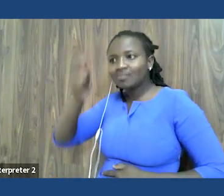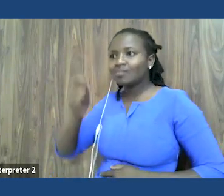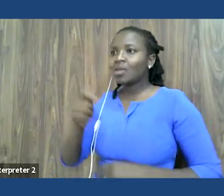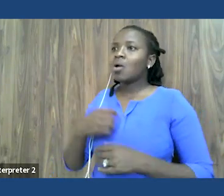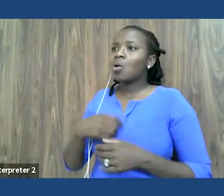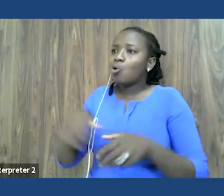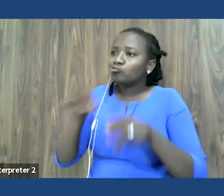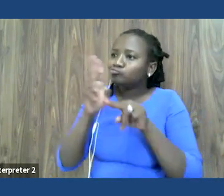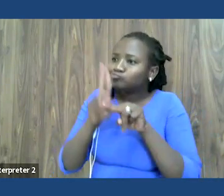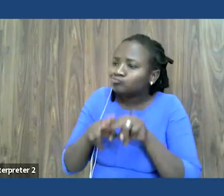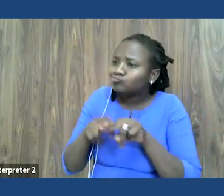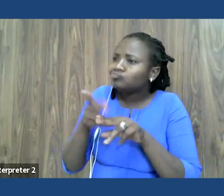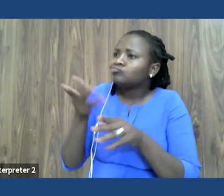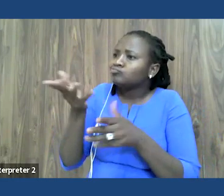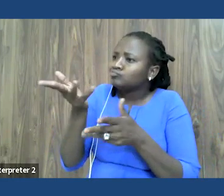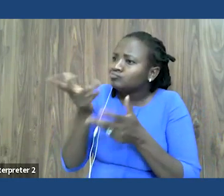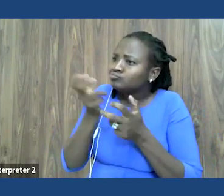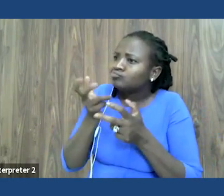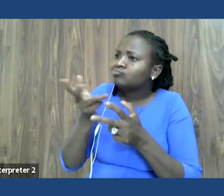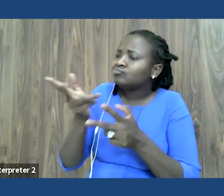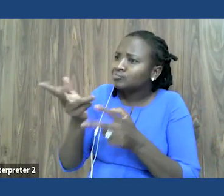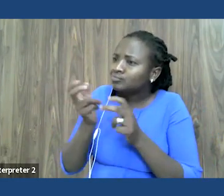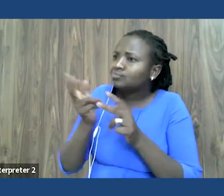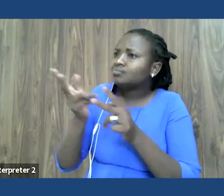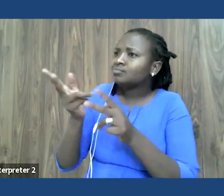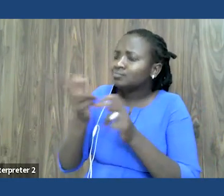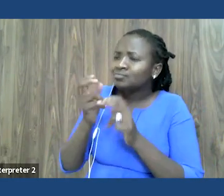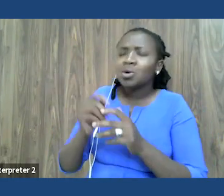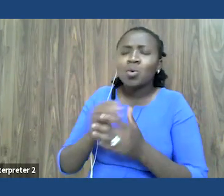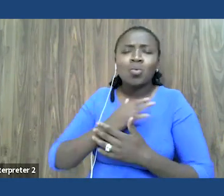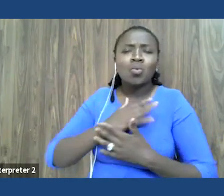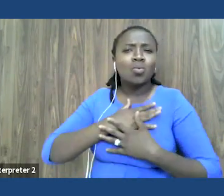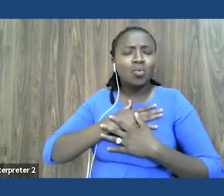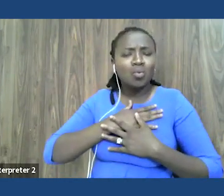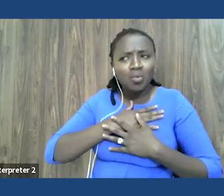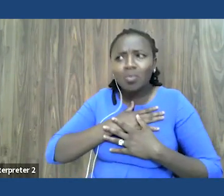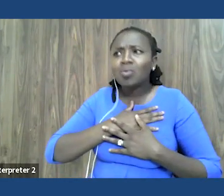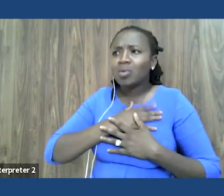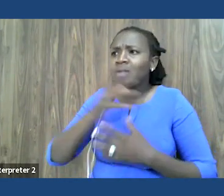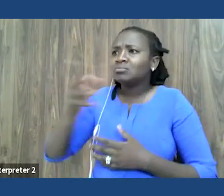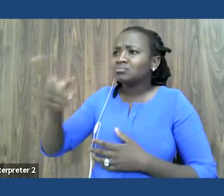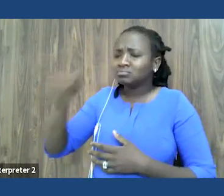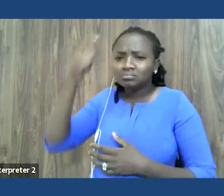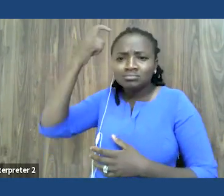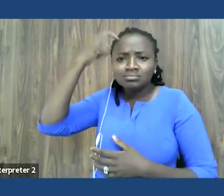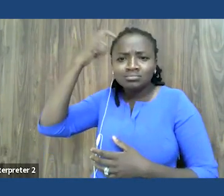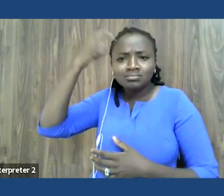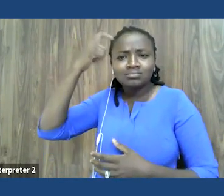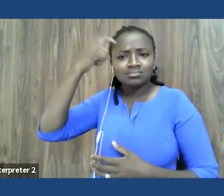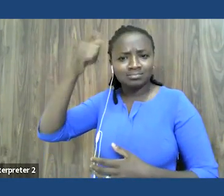And Hillary, earlier, you mentioned about the parallel between ageing and people with